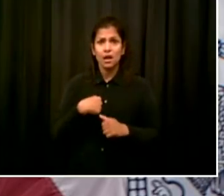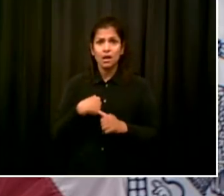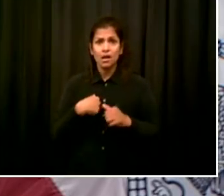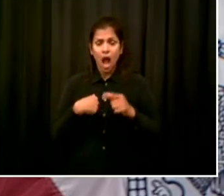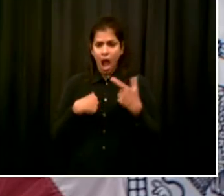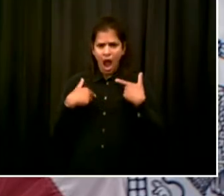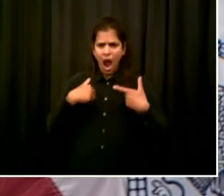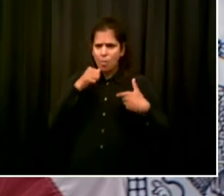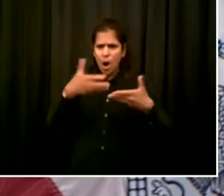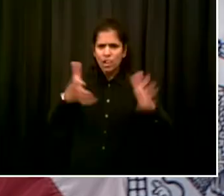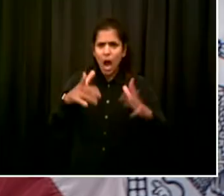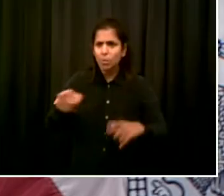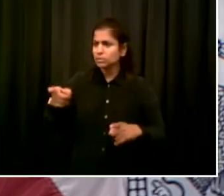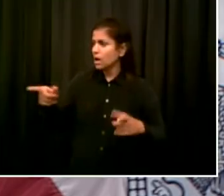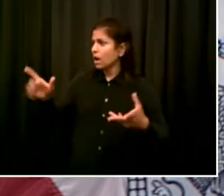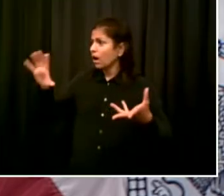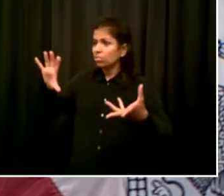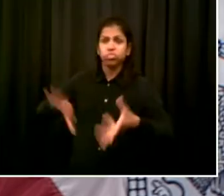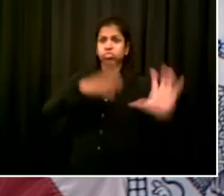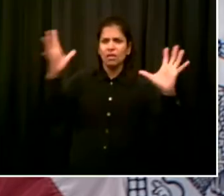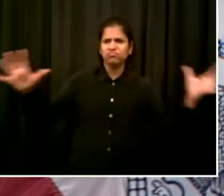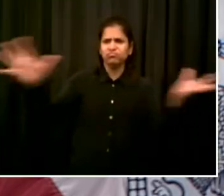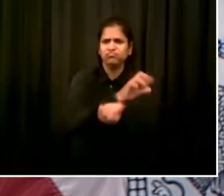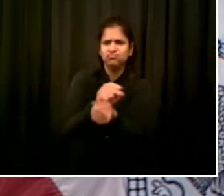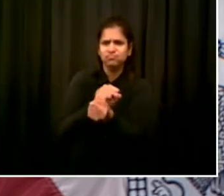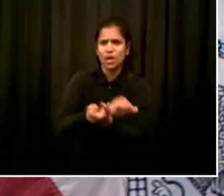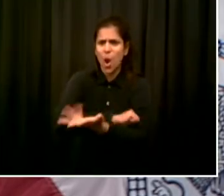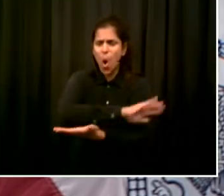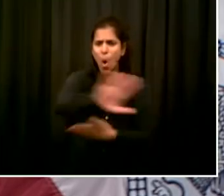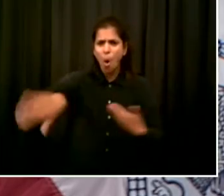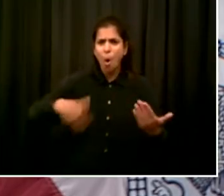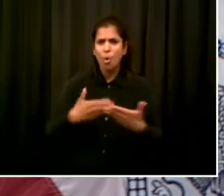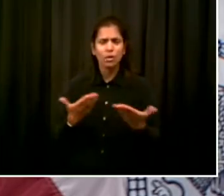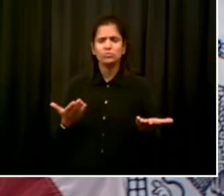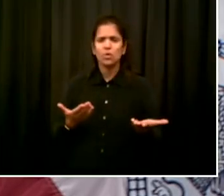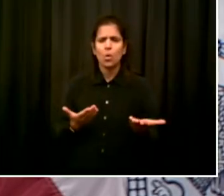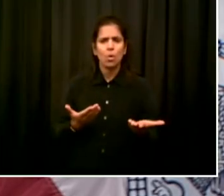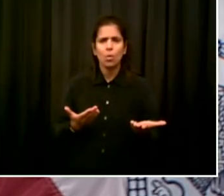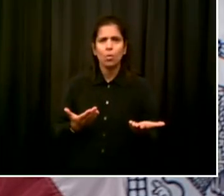IT IS NEVER HAPPENED IN THE THE CITY'S HISTORY . I'M NOT IGONG TO LET THAT MAKE IT